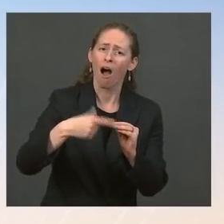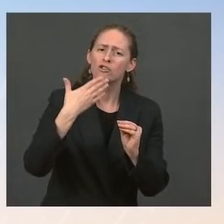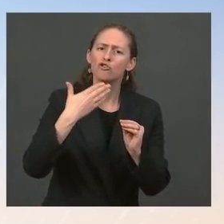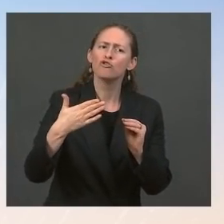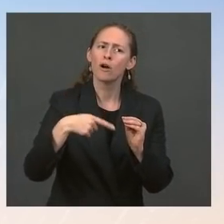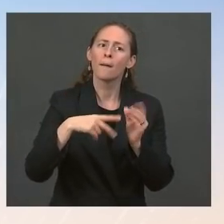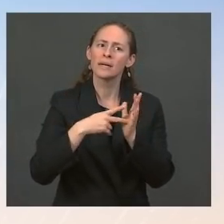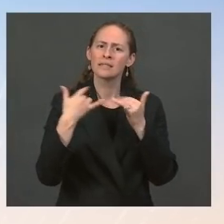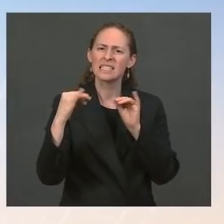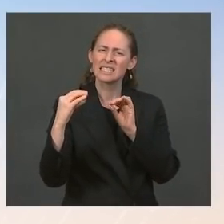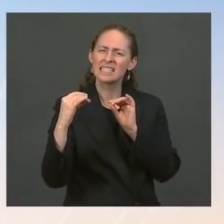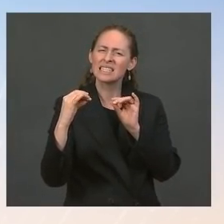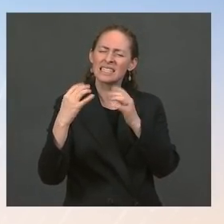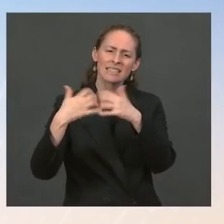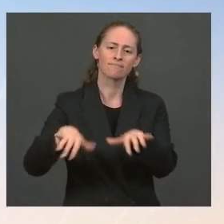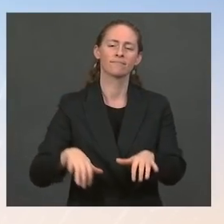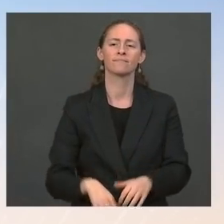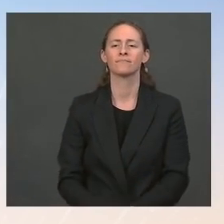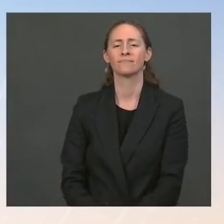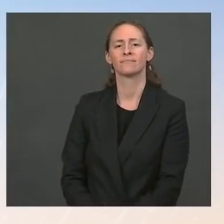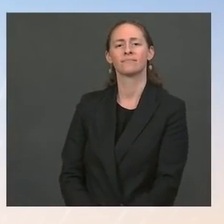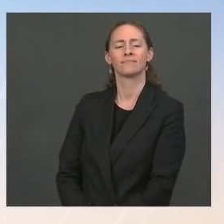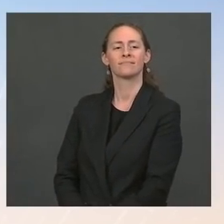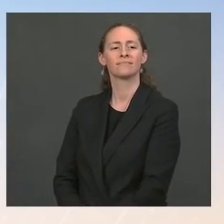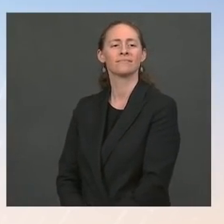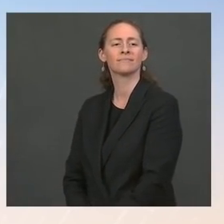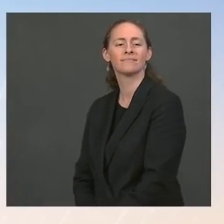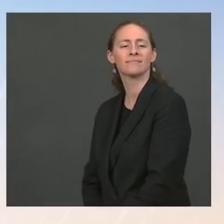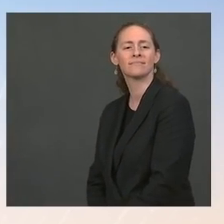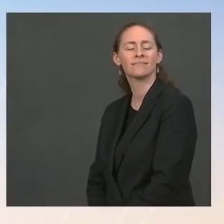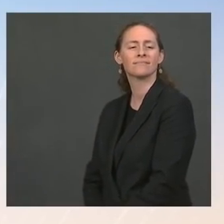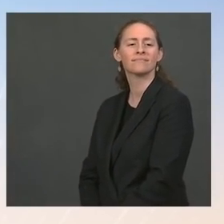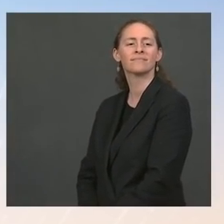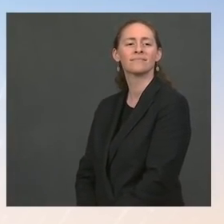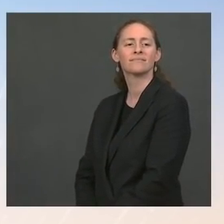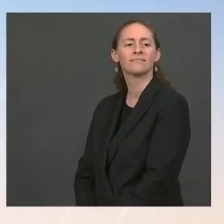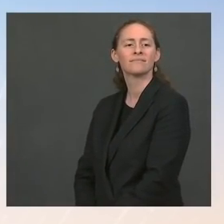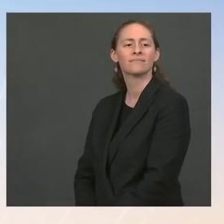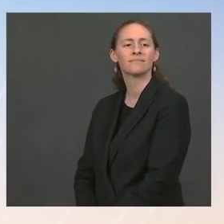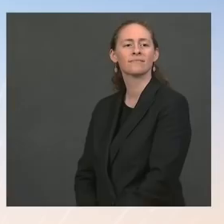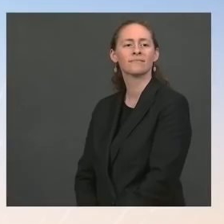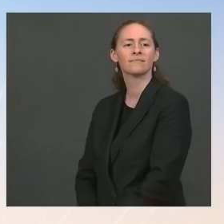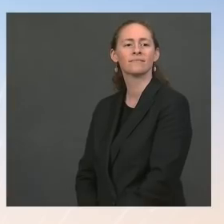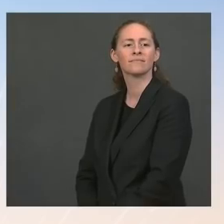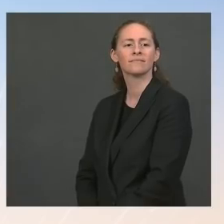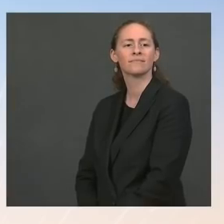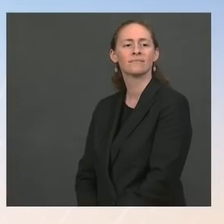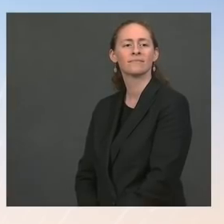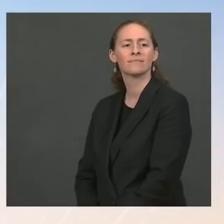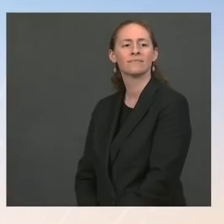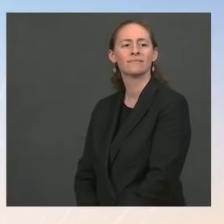to the president of the NAACP, who's on the record saying that the administration's lack of urgency on this issue